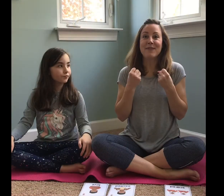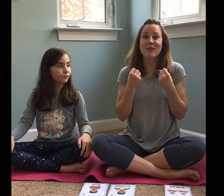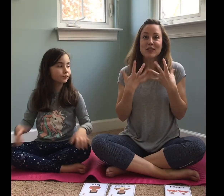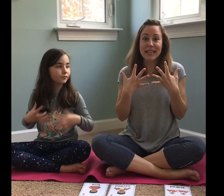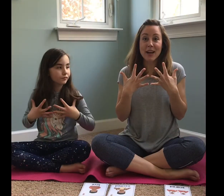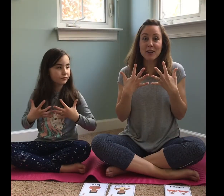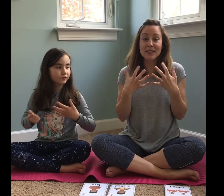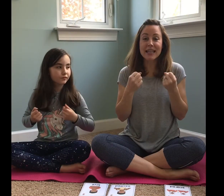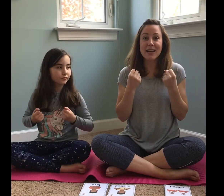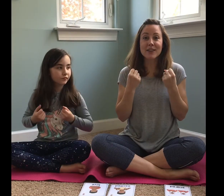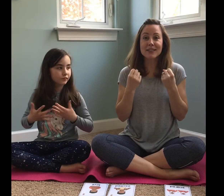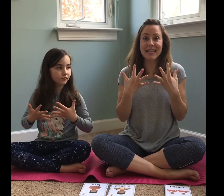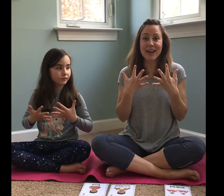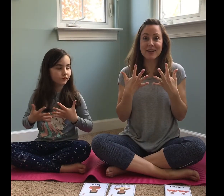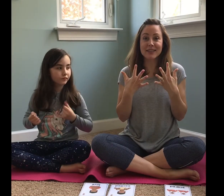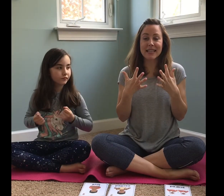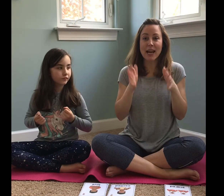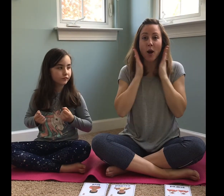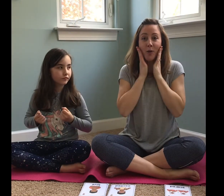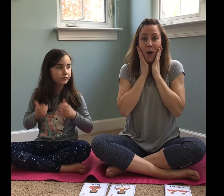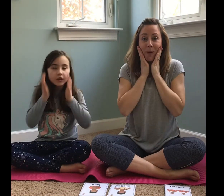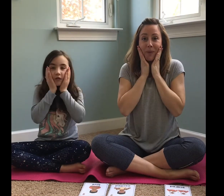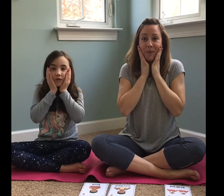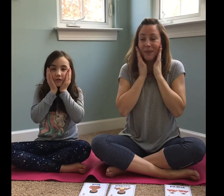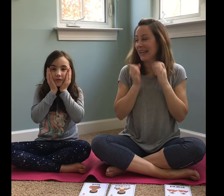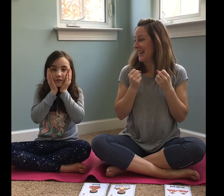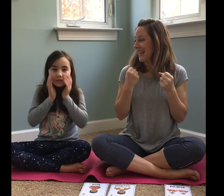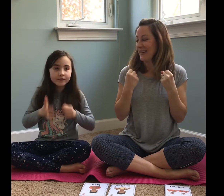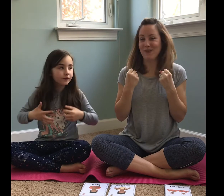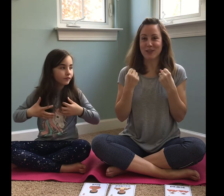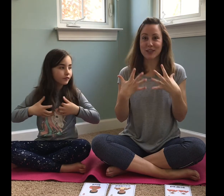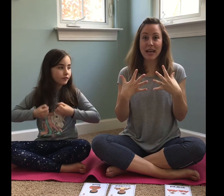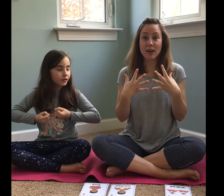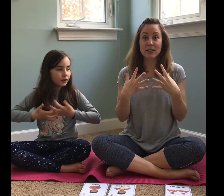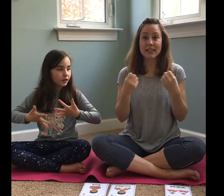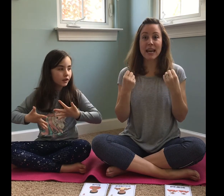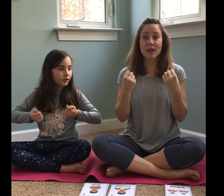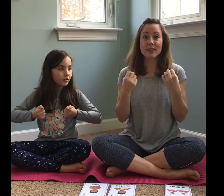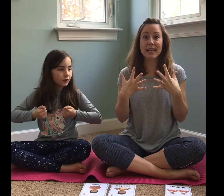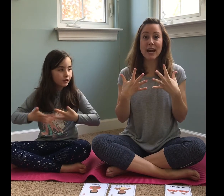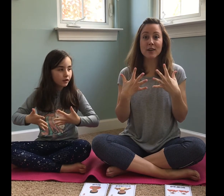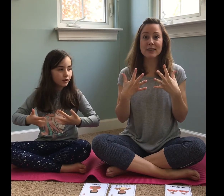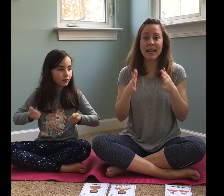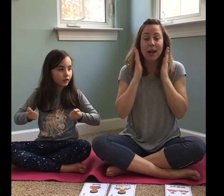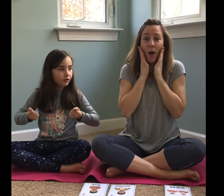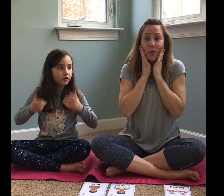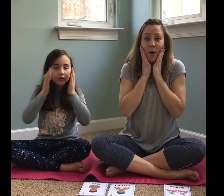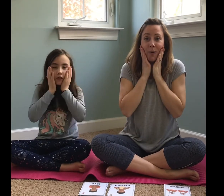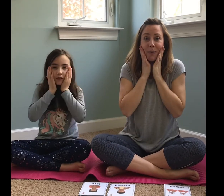if you're scared scared scared say oh no